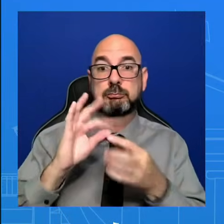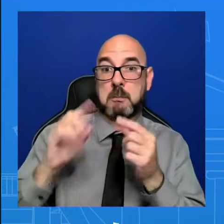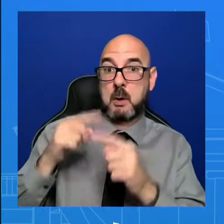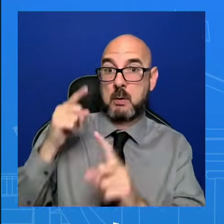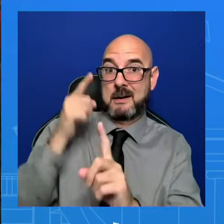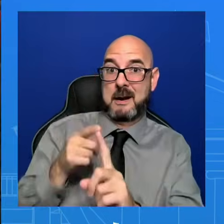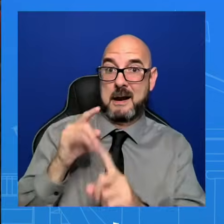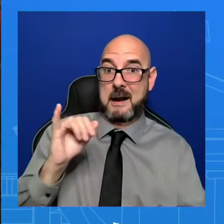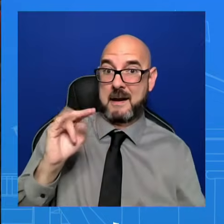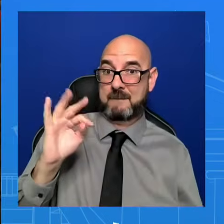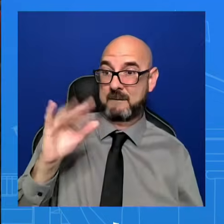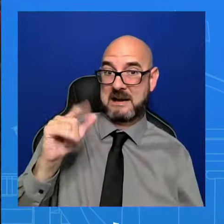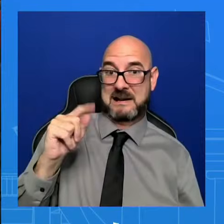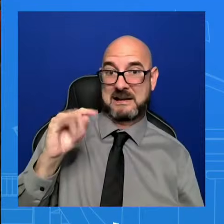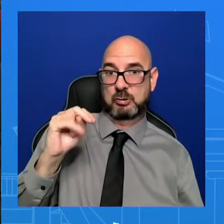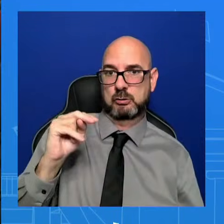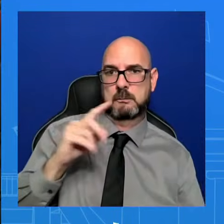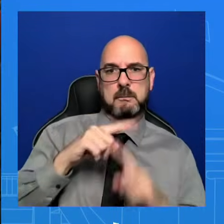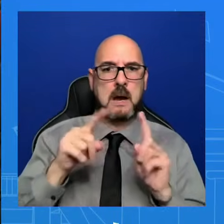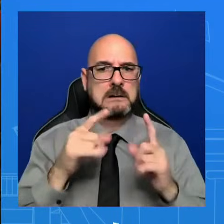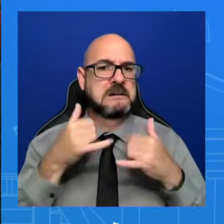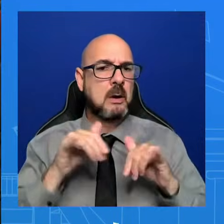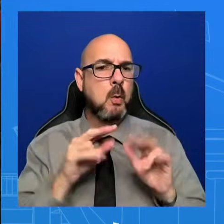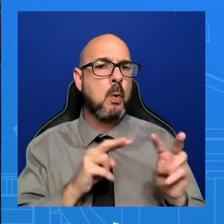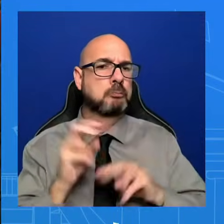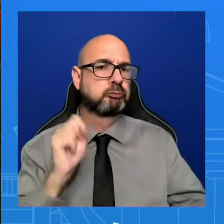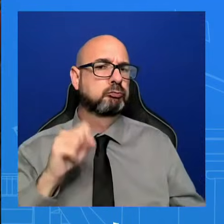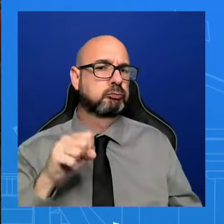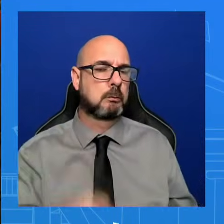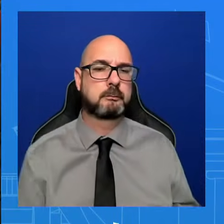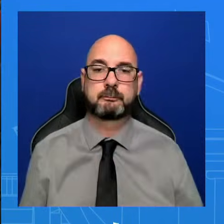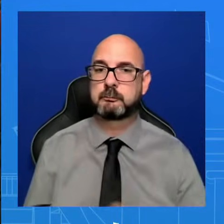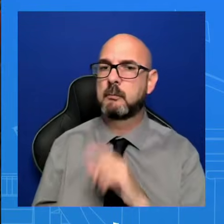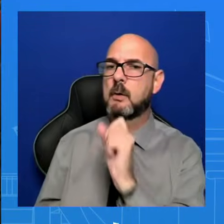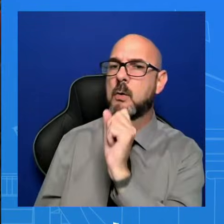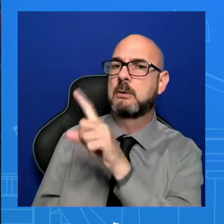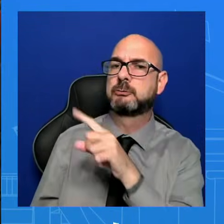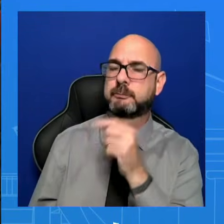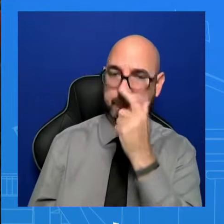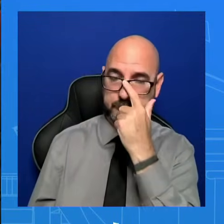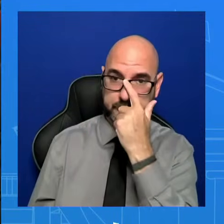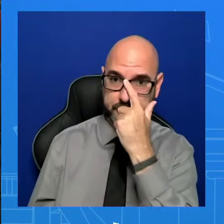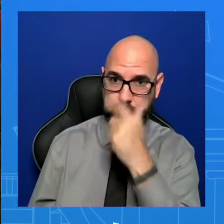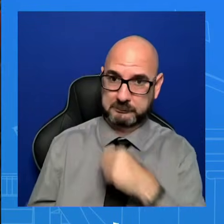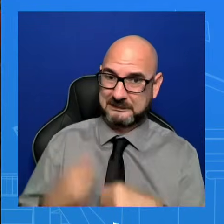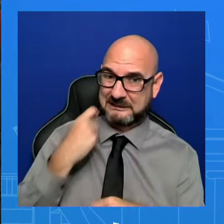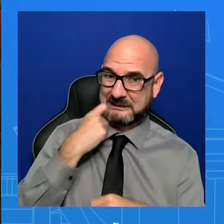The Press: And then, on another subject, the flooding in Kenya. I'm curious if there's any relief that's planned from the administration